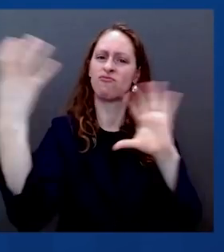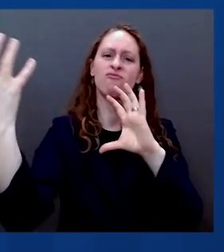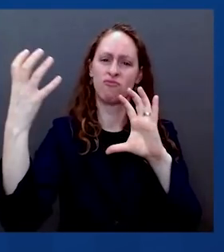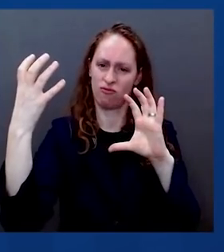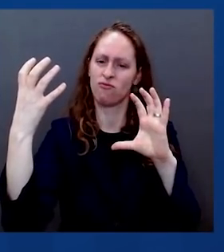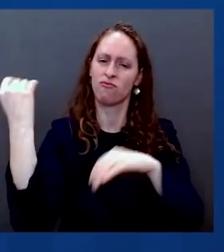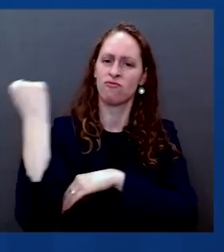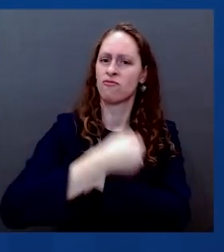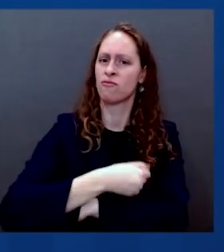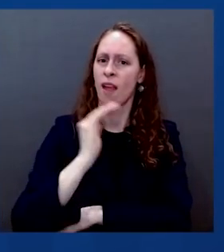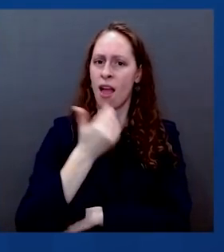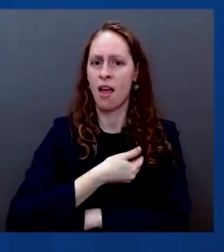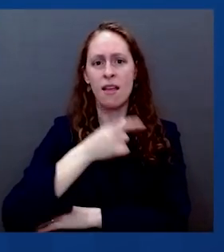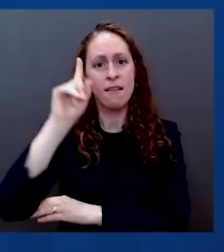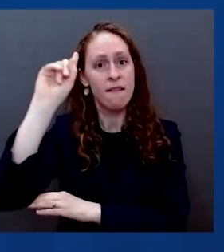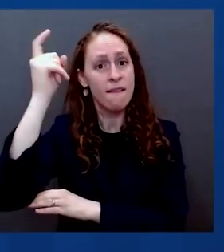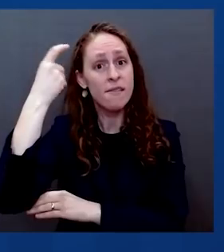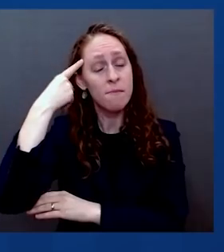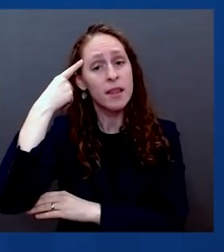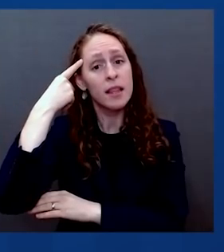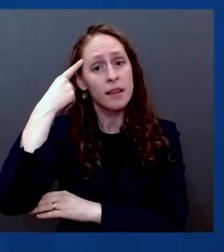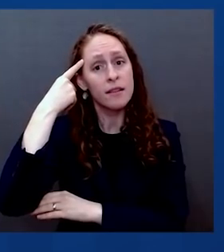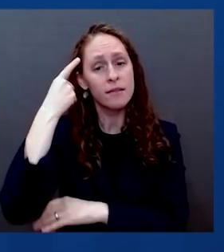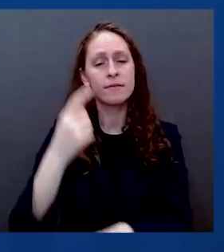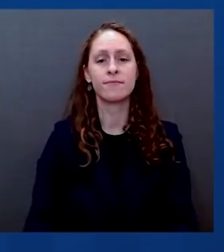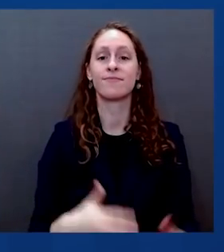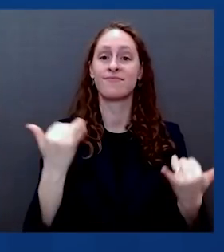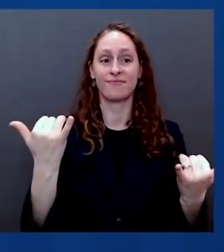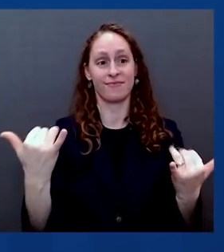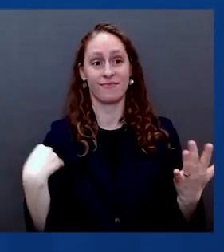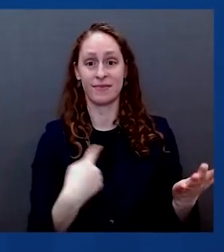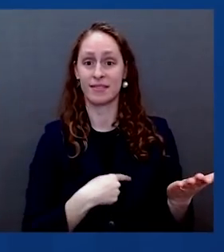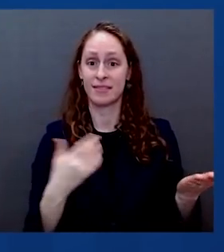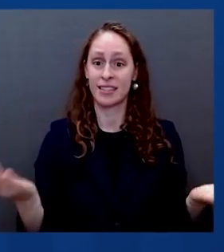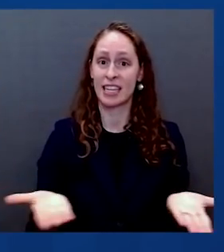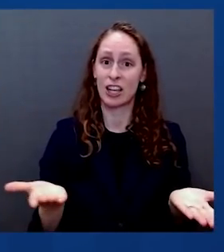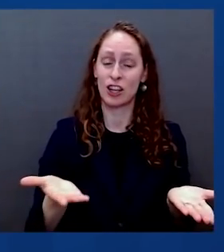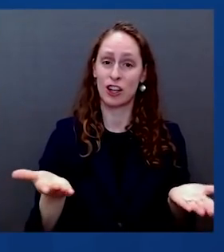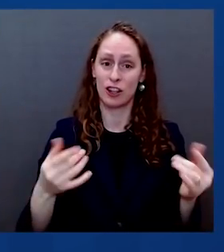to make clear what must come after that dreadful day